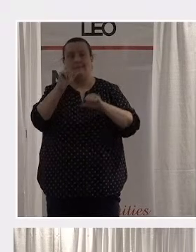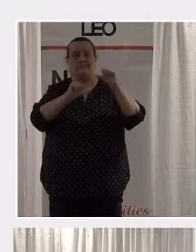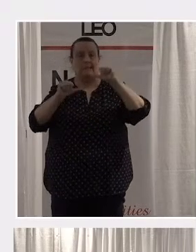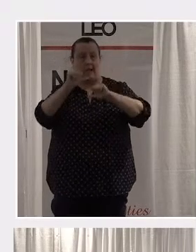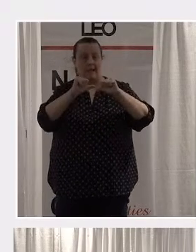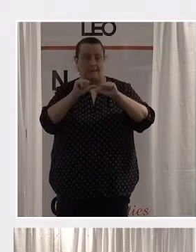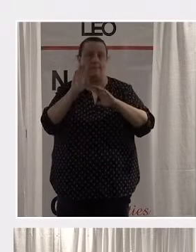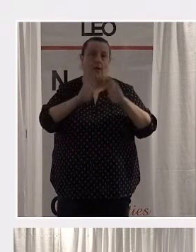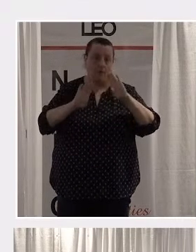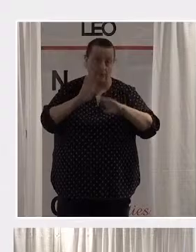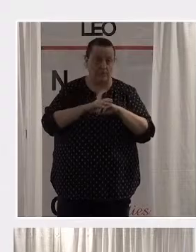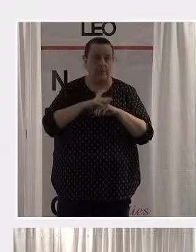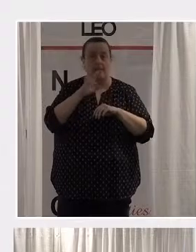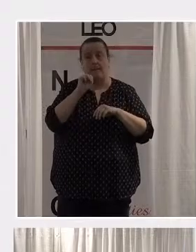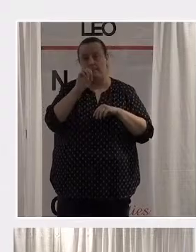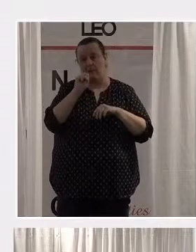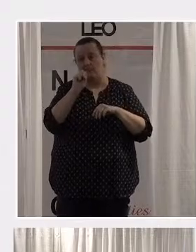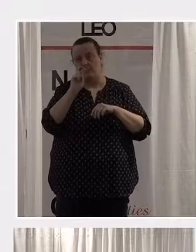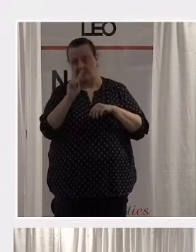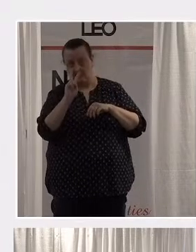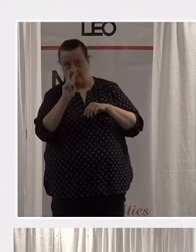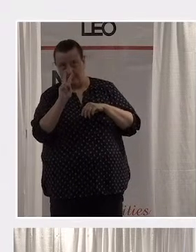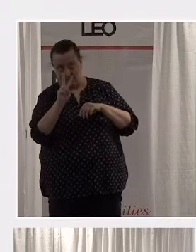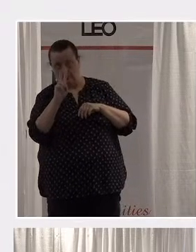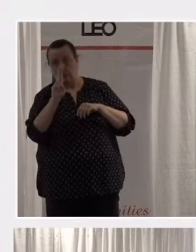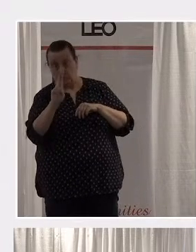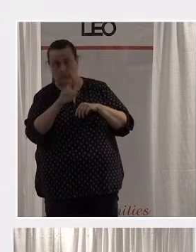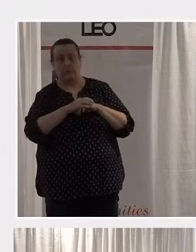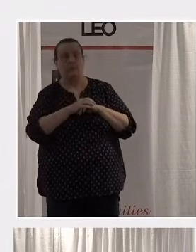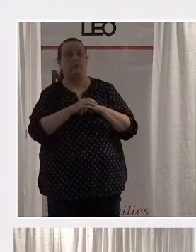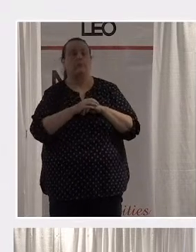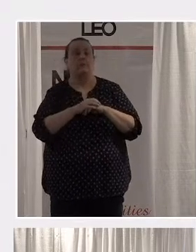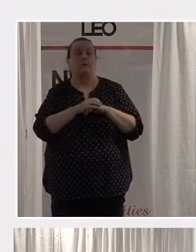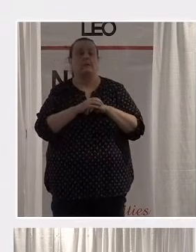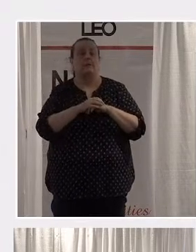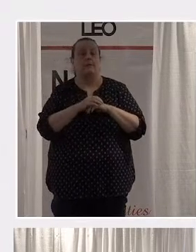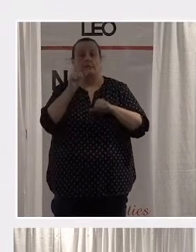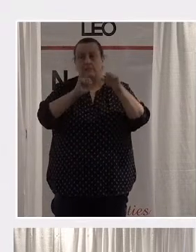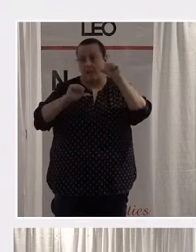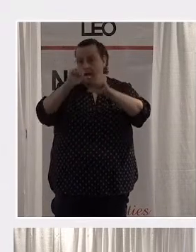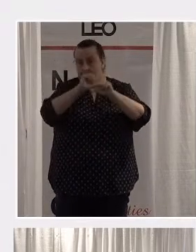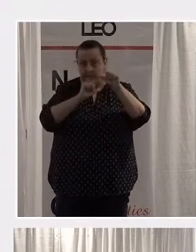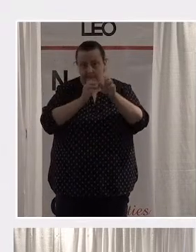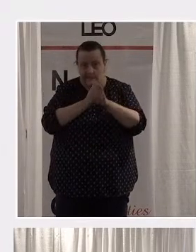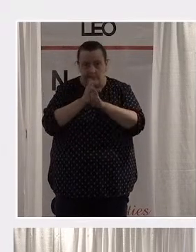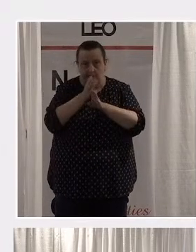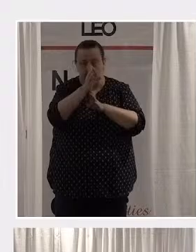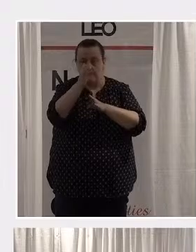AT MOUNT SAINT VINCENT UNIVERSITY. THEIR JOURNEY INTO SCIENCE WAS UNCONVENTIONAL.